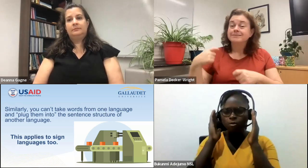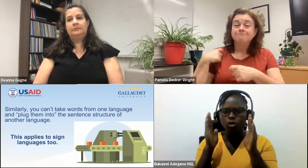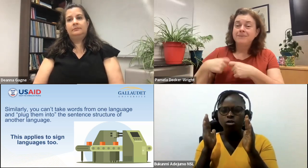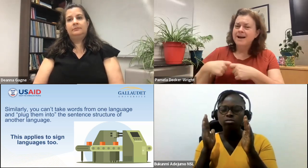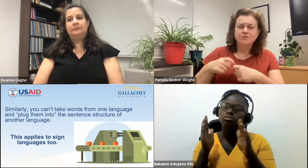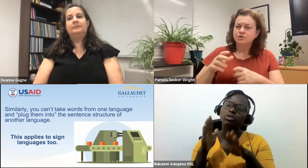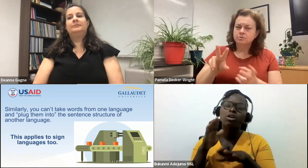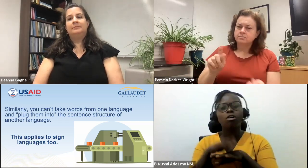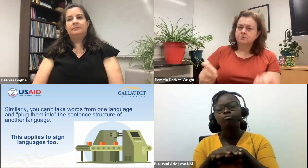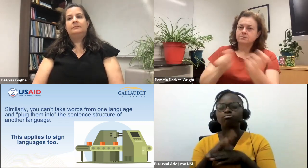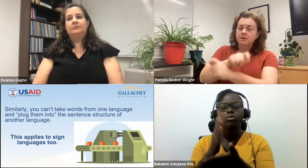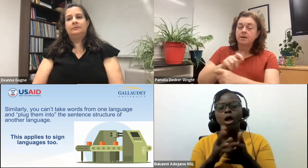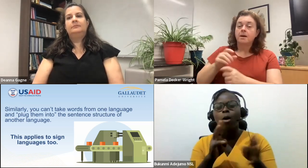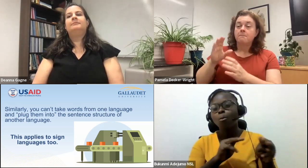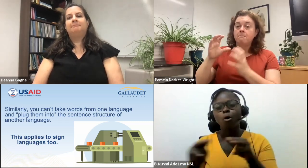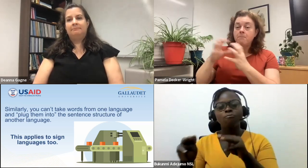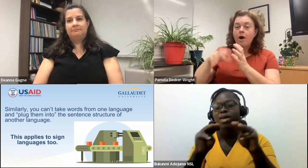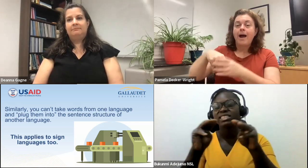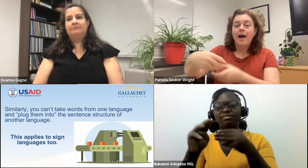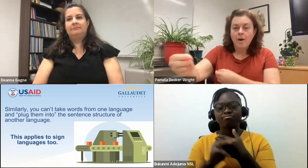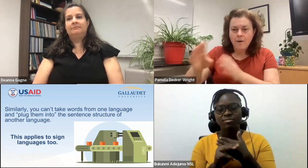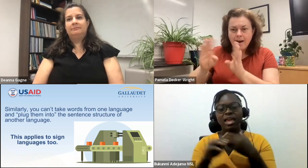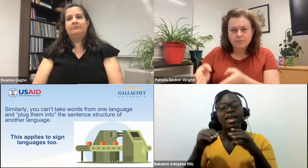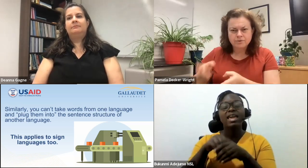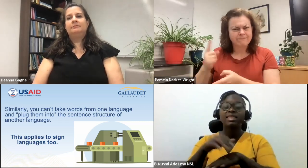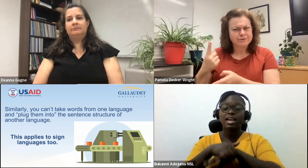and there's a word for bounce. But in Spanish. we would say.